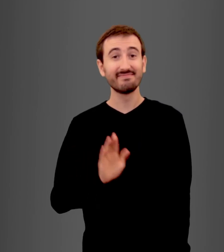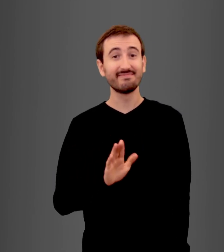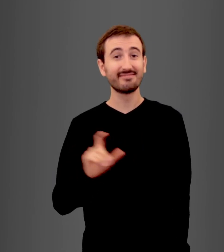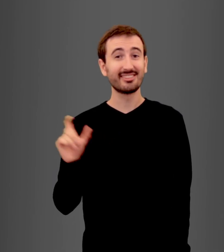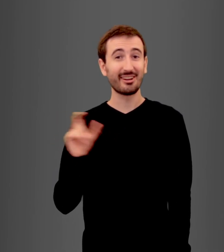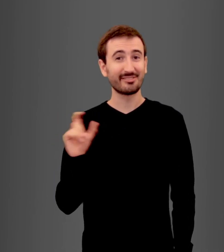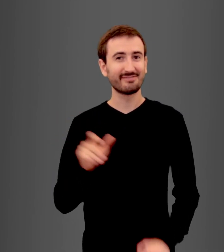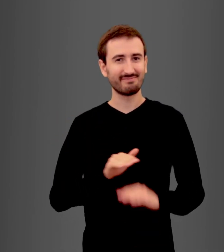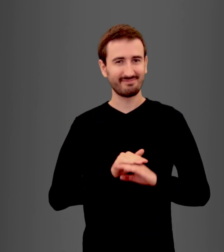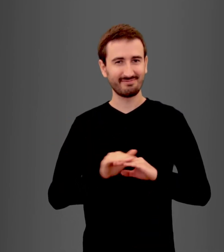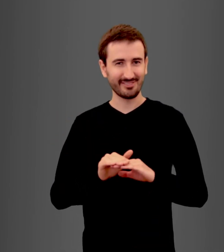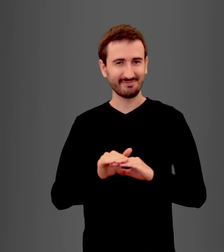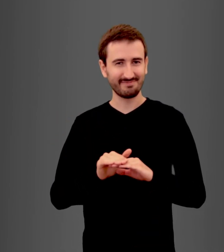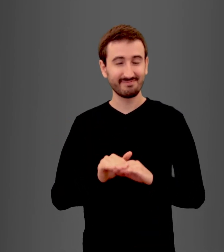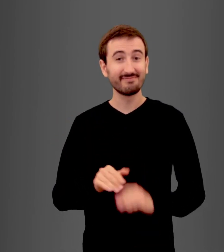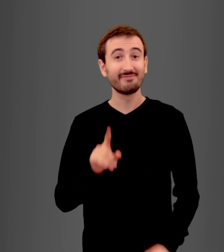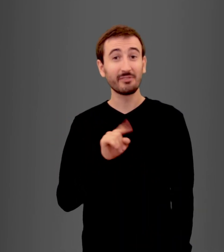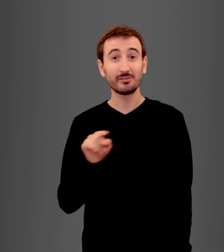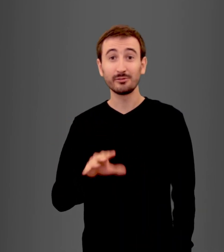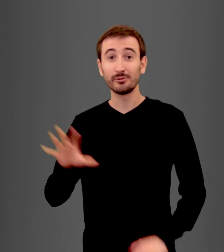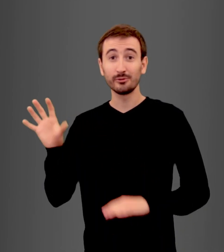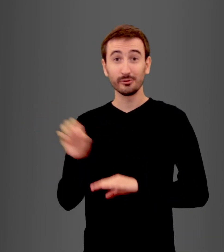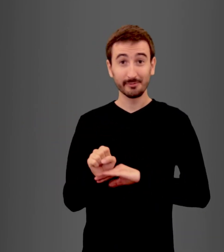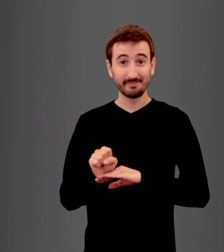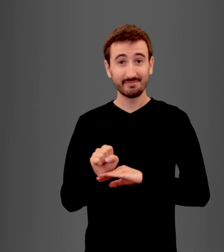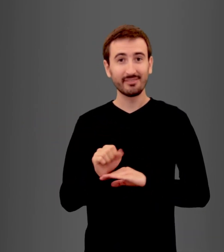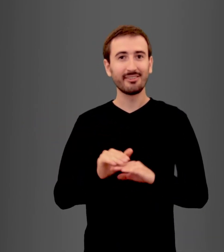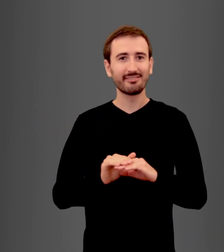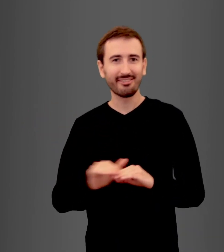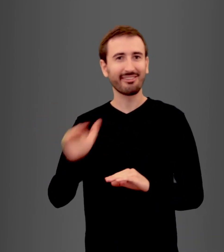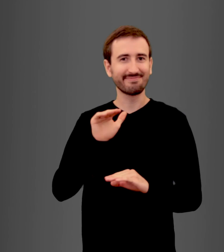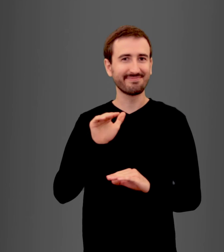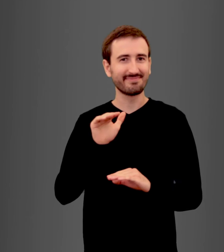Photon absorption will cause the center to transition from its ground state to an excited state.